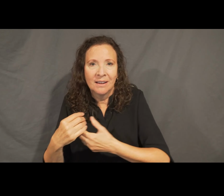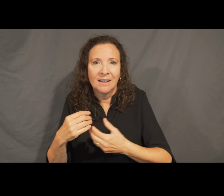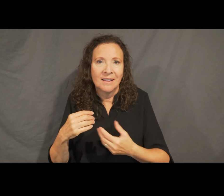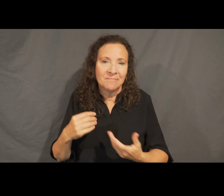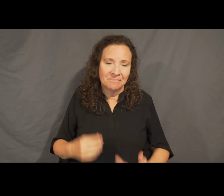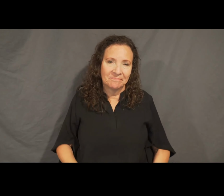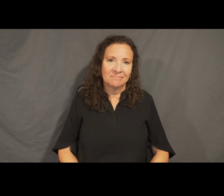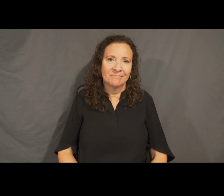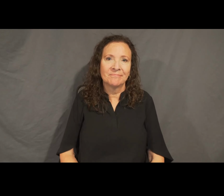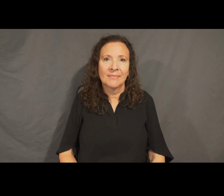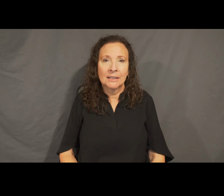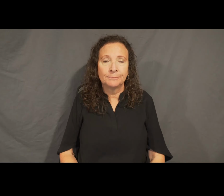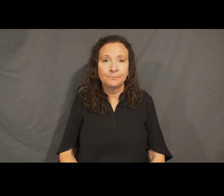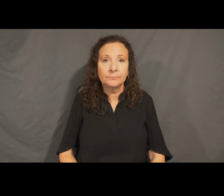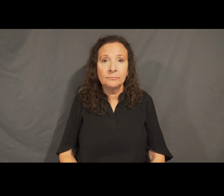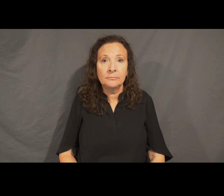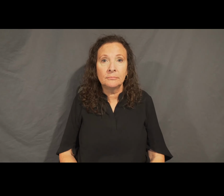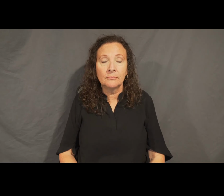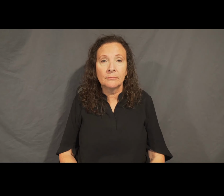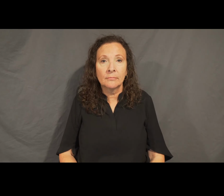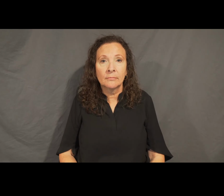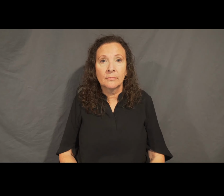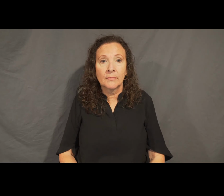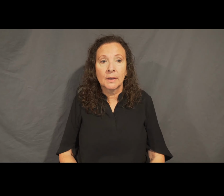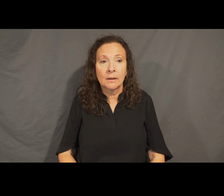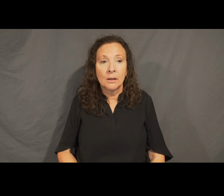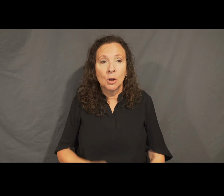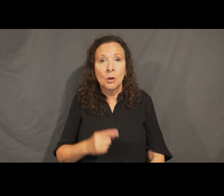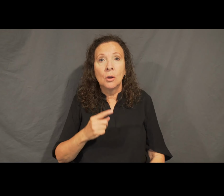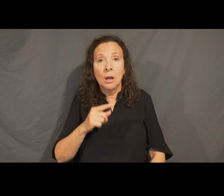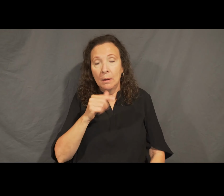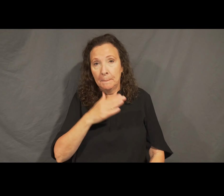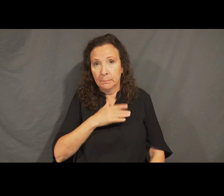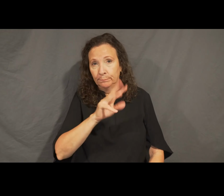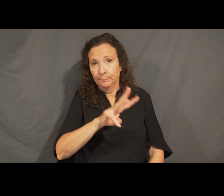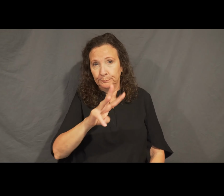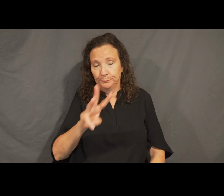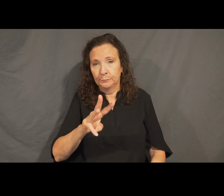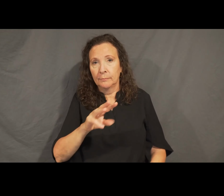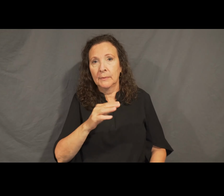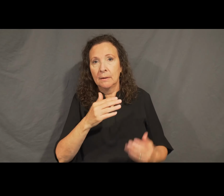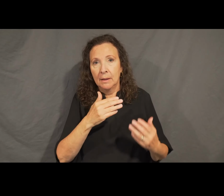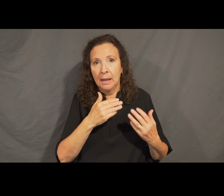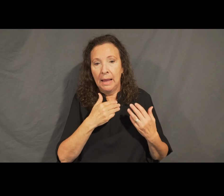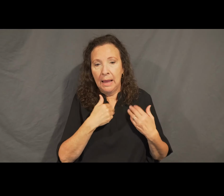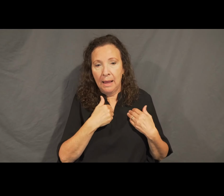One of the documents I have on this web page is a series of personas.